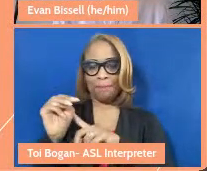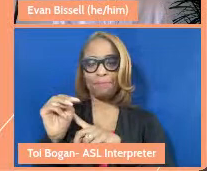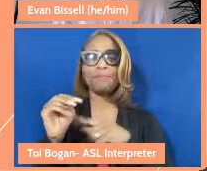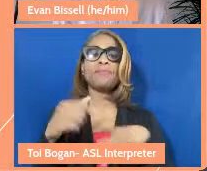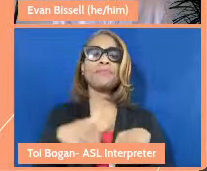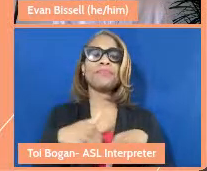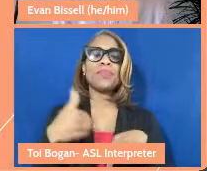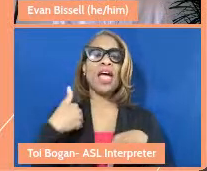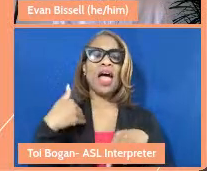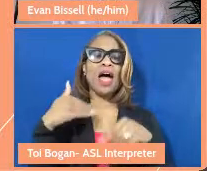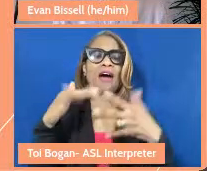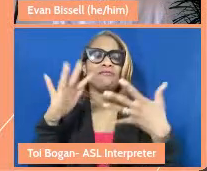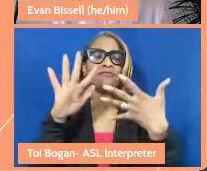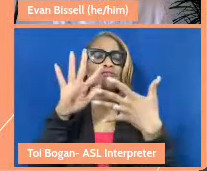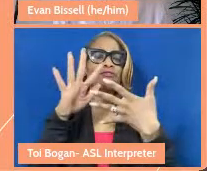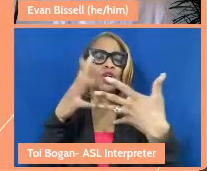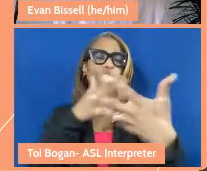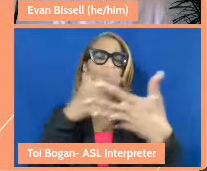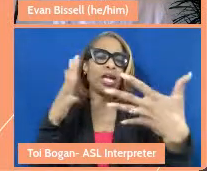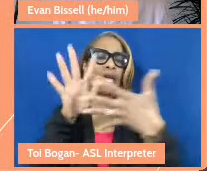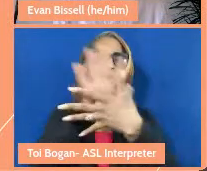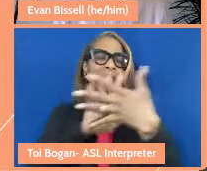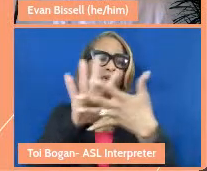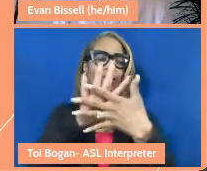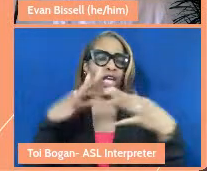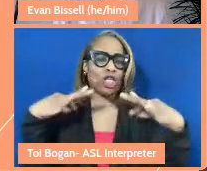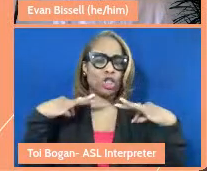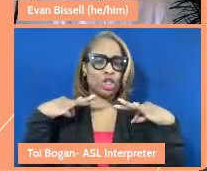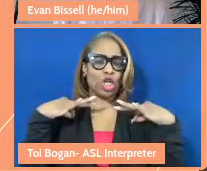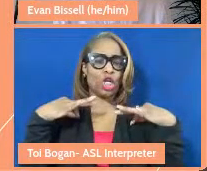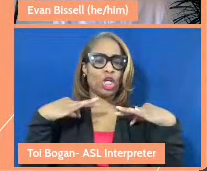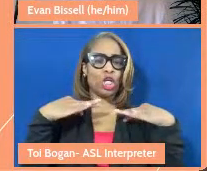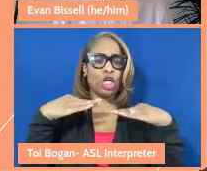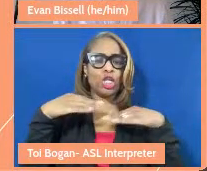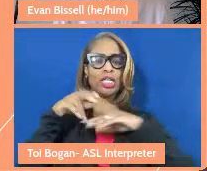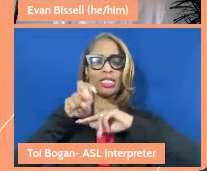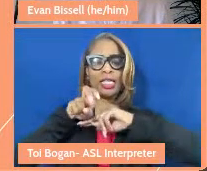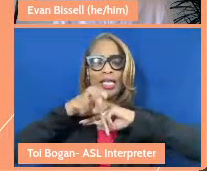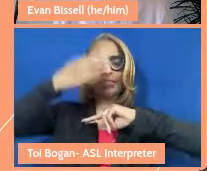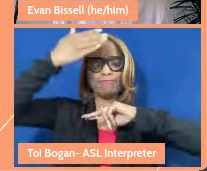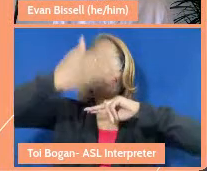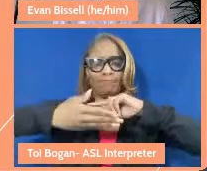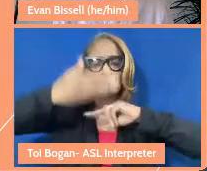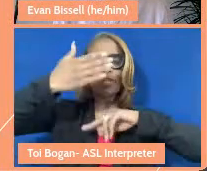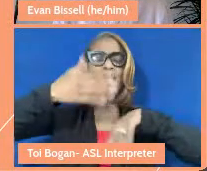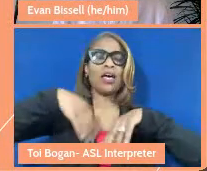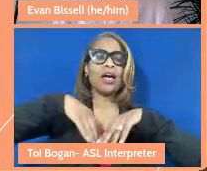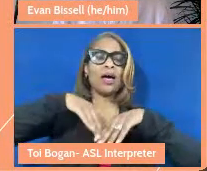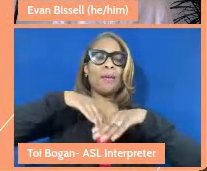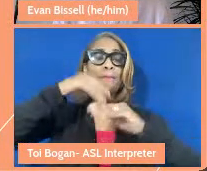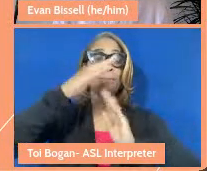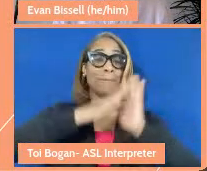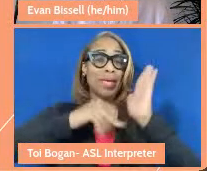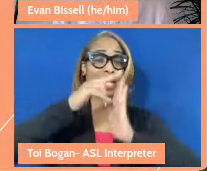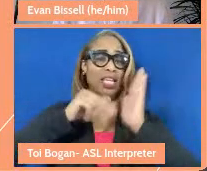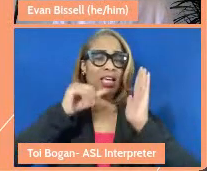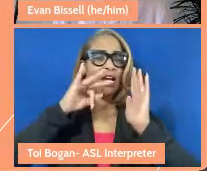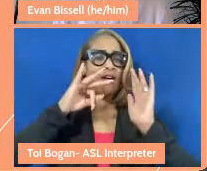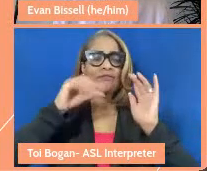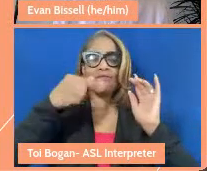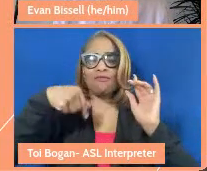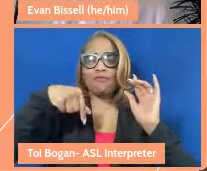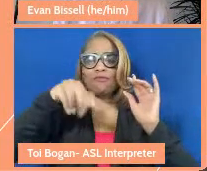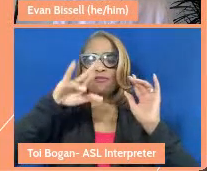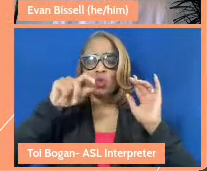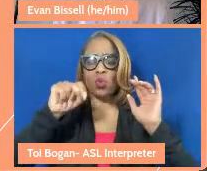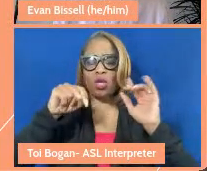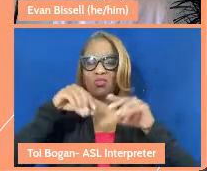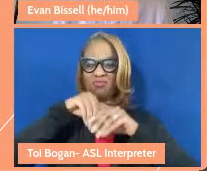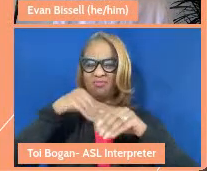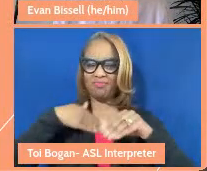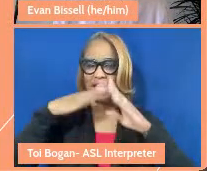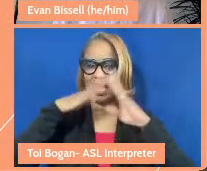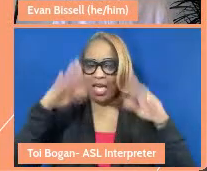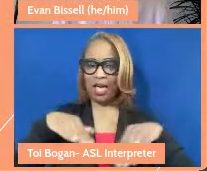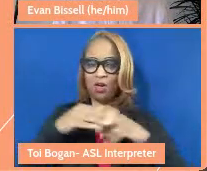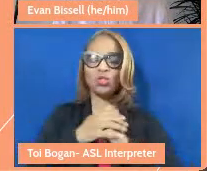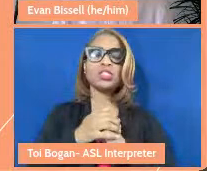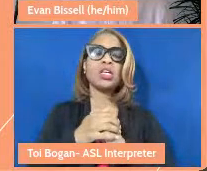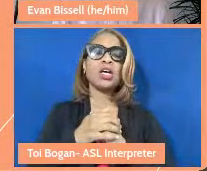gray shirt on. And I'm sitting in front of a painting of a quilt in my house. I was thinking